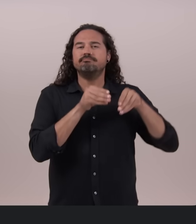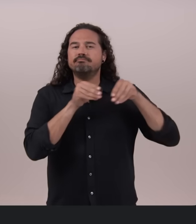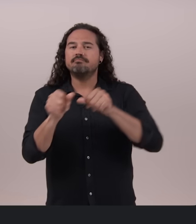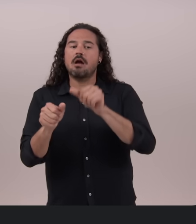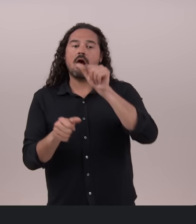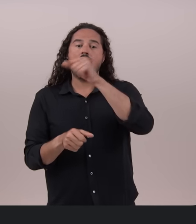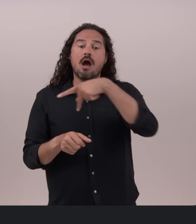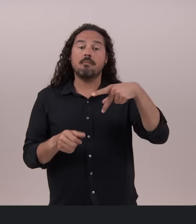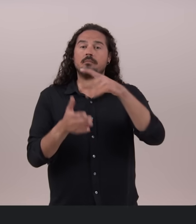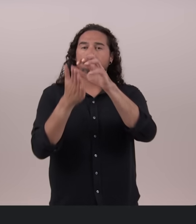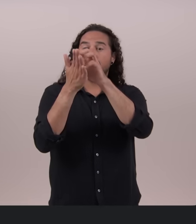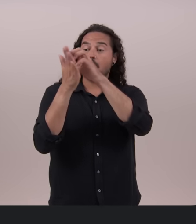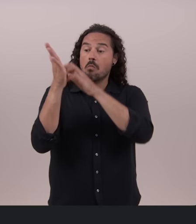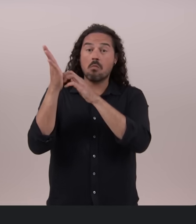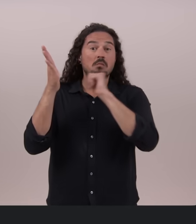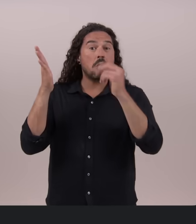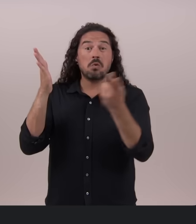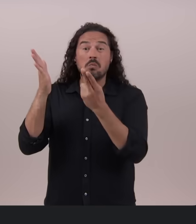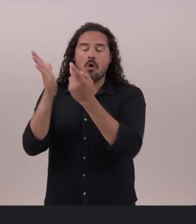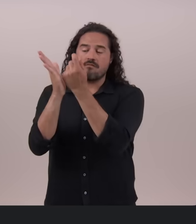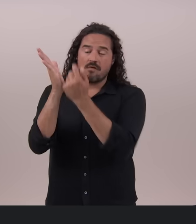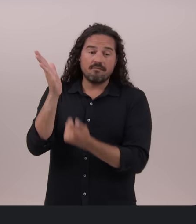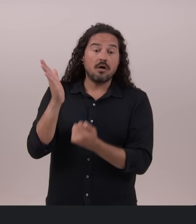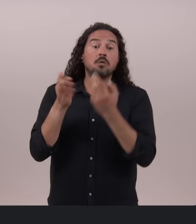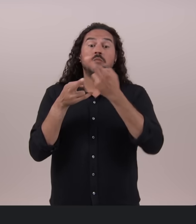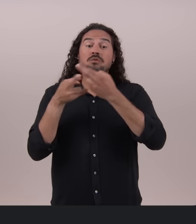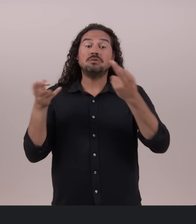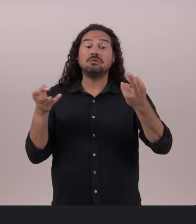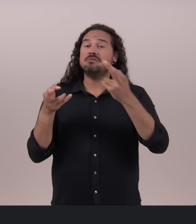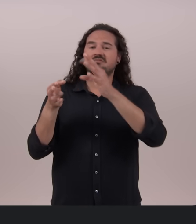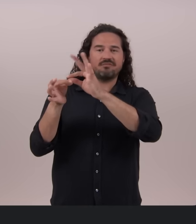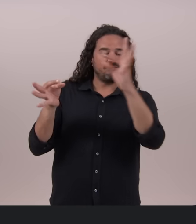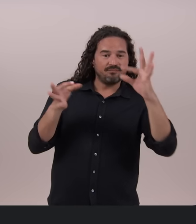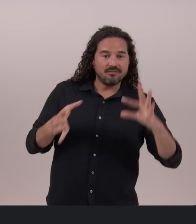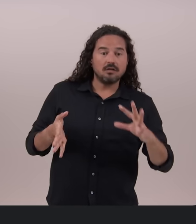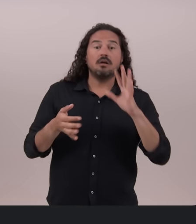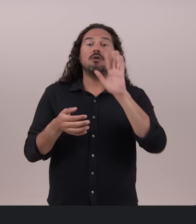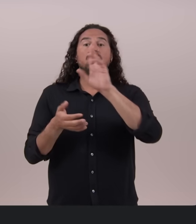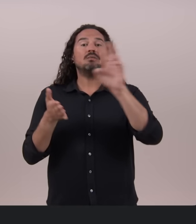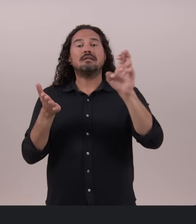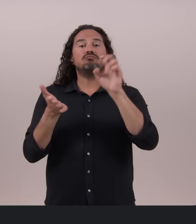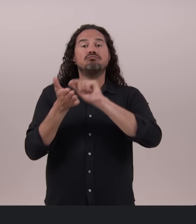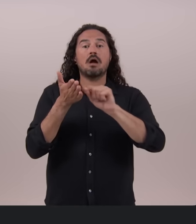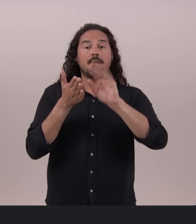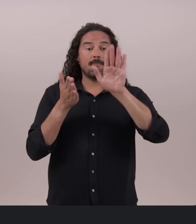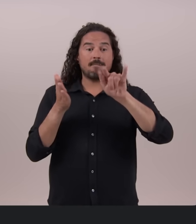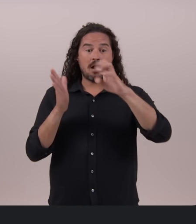and resources and rewrites vibe-code to optimize for run-time performance.